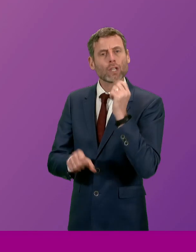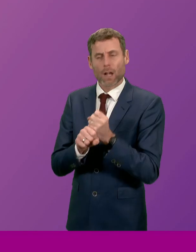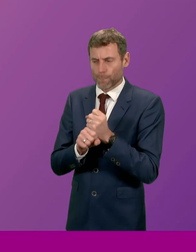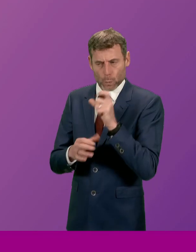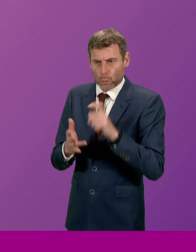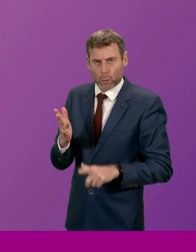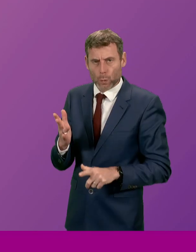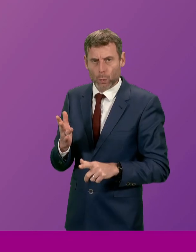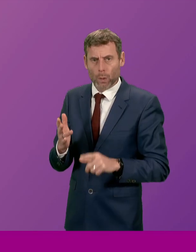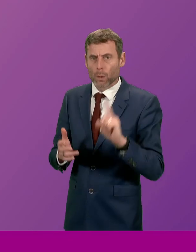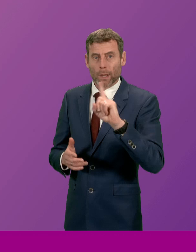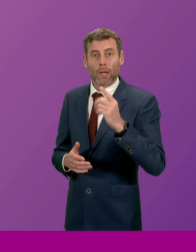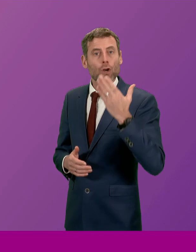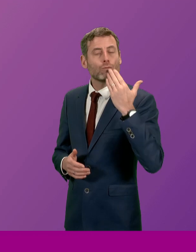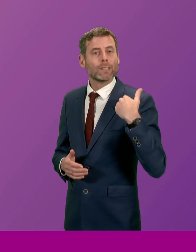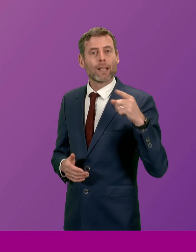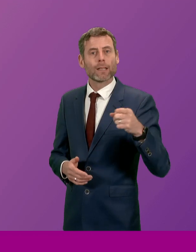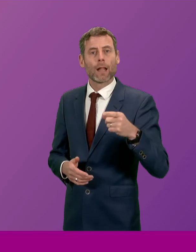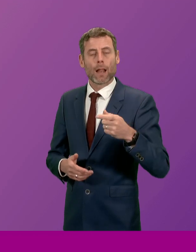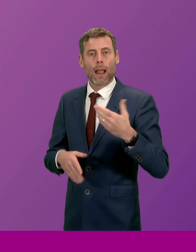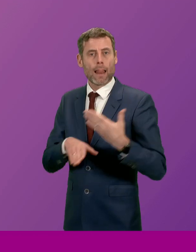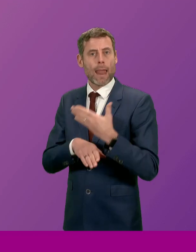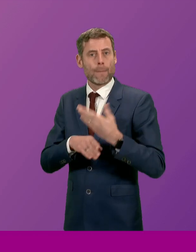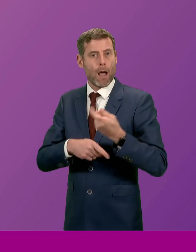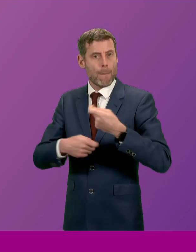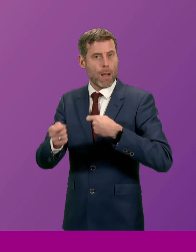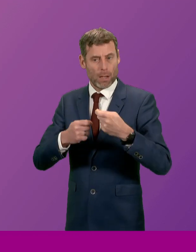is to the recent labour market outlook survey by the Chartered